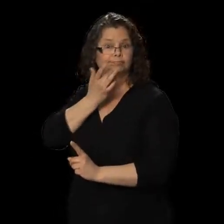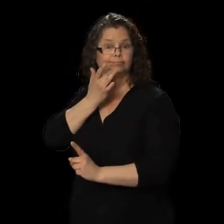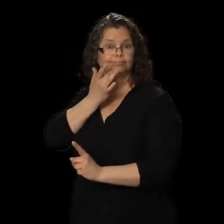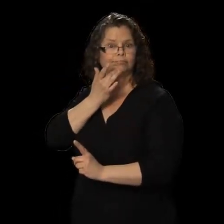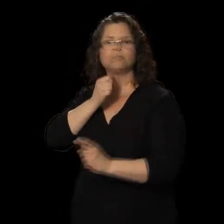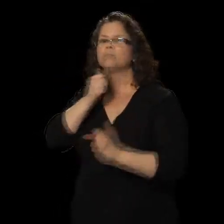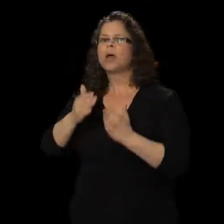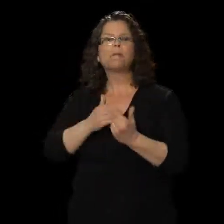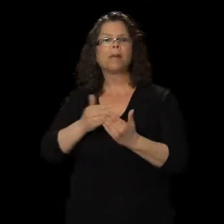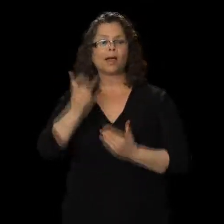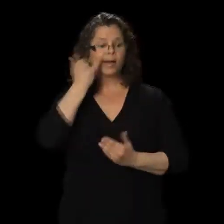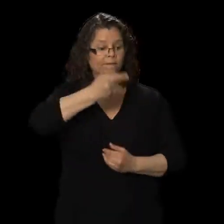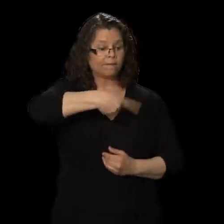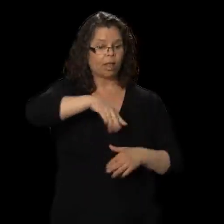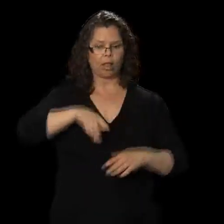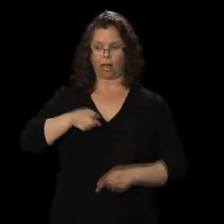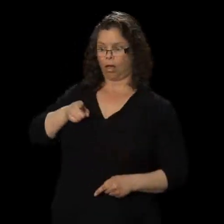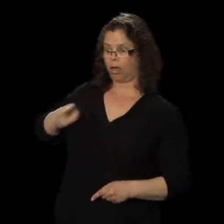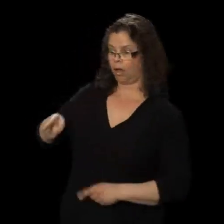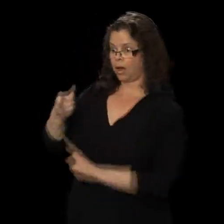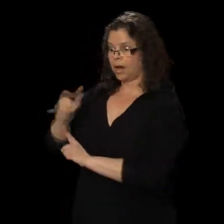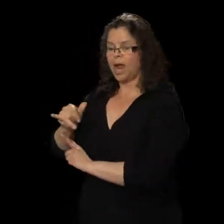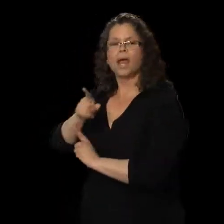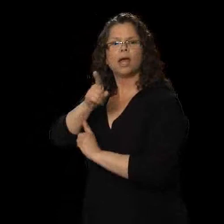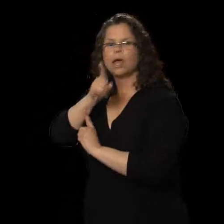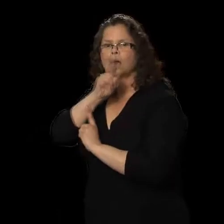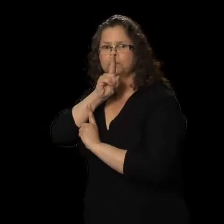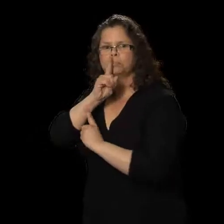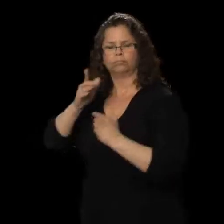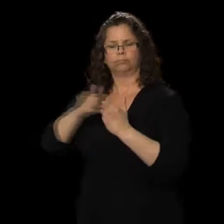sexual orientation, even though no one has directly